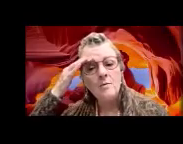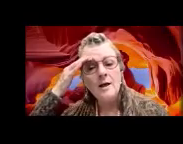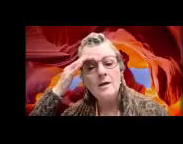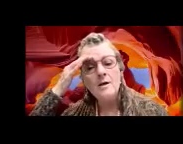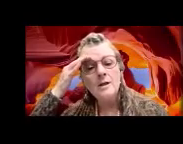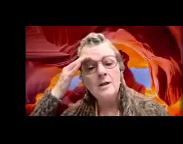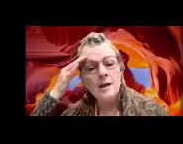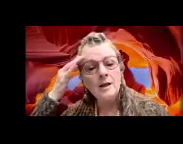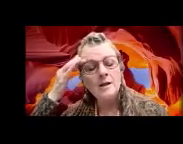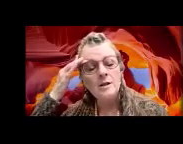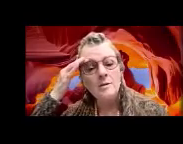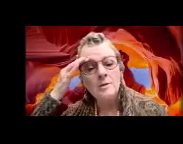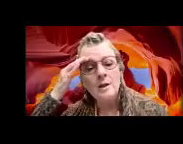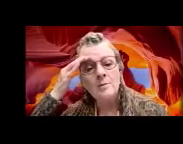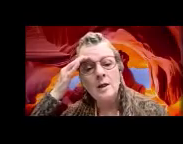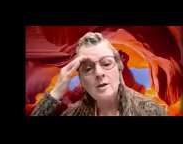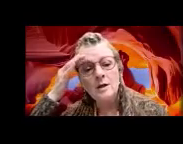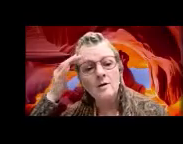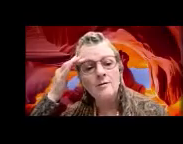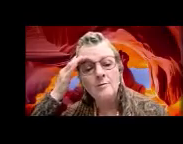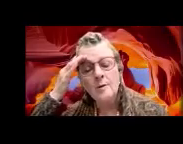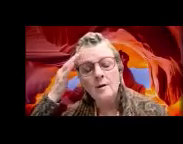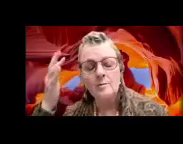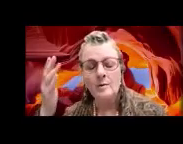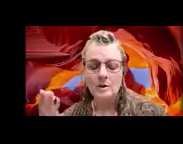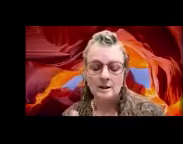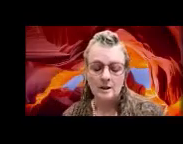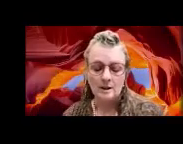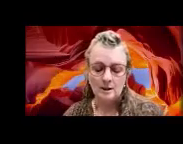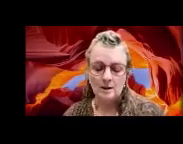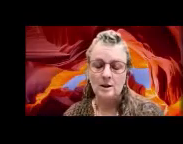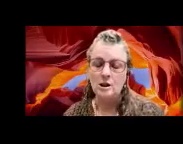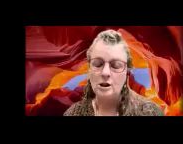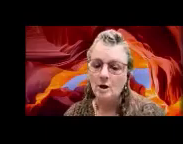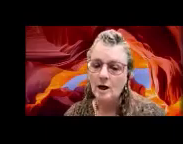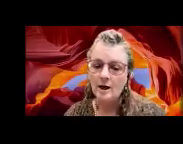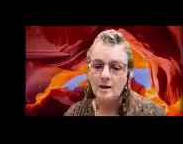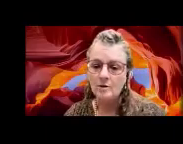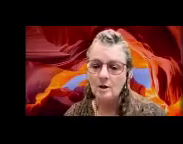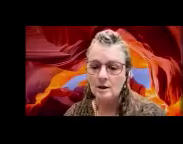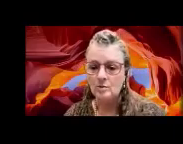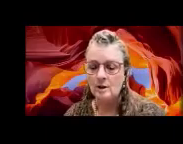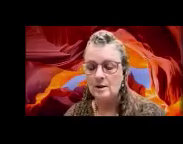want to notice that like she's always playing by herself, but, but what's the context? Did she try and other kids wouldn't